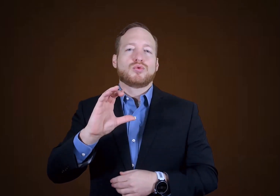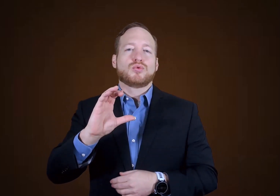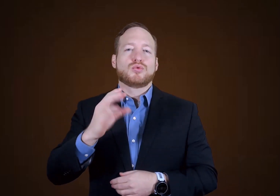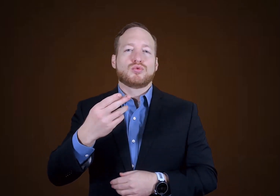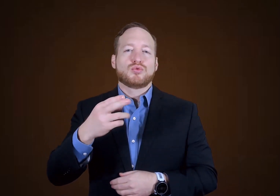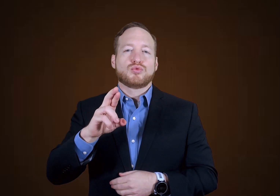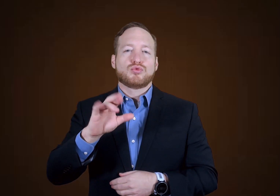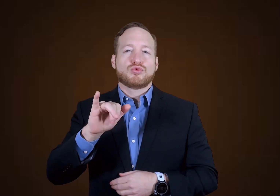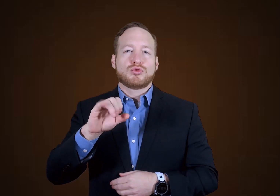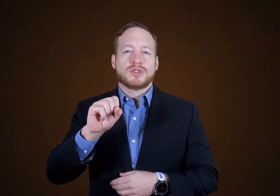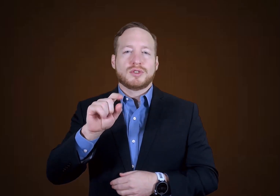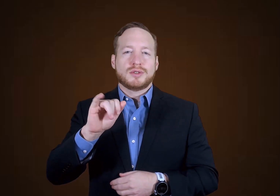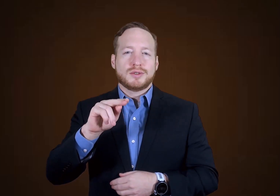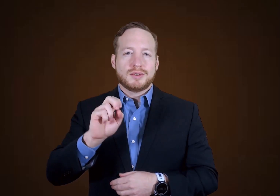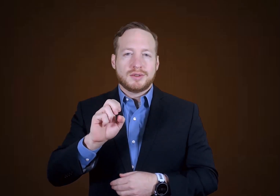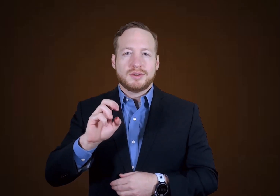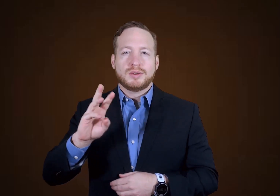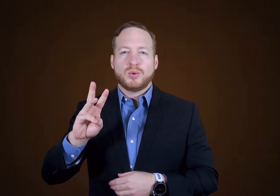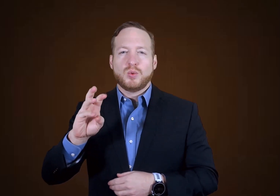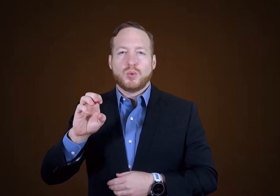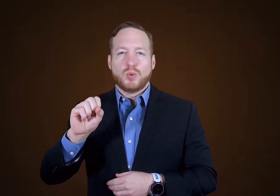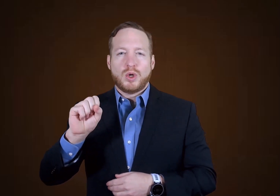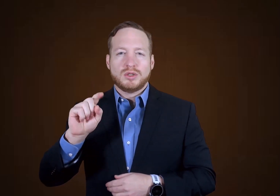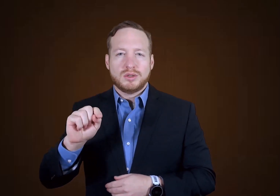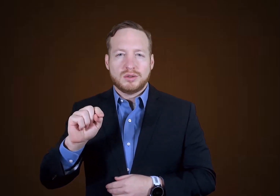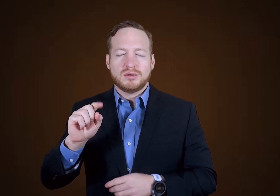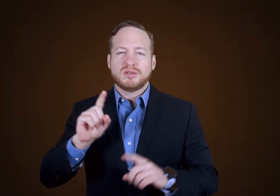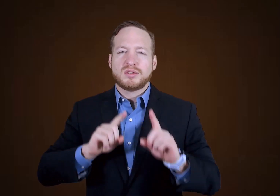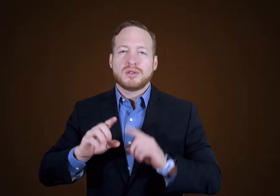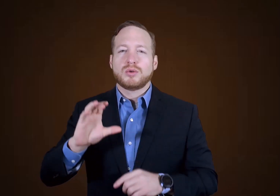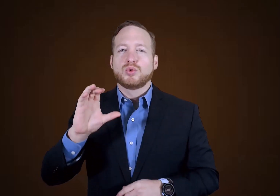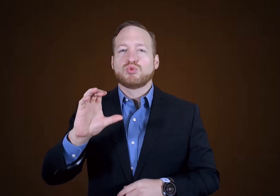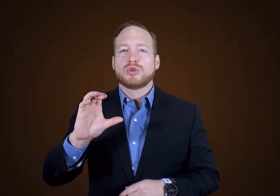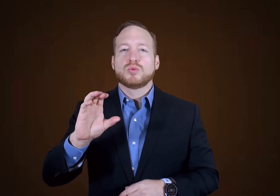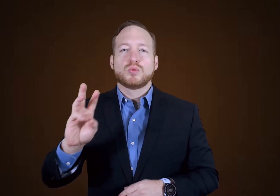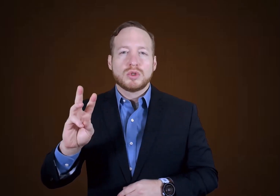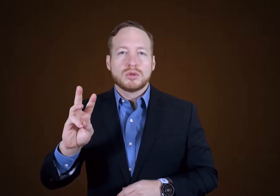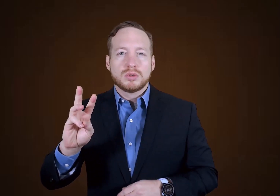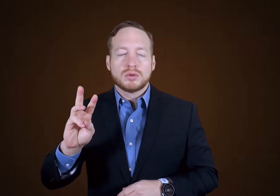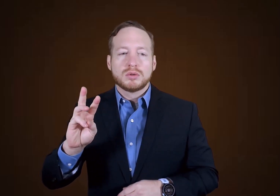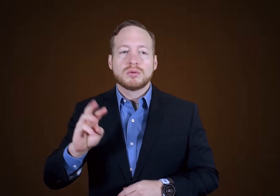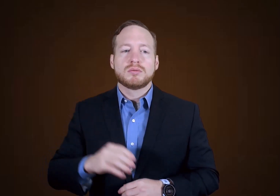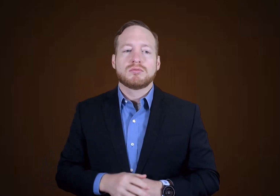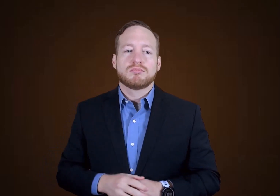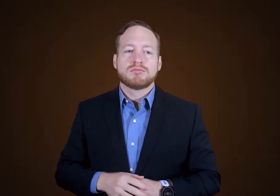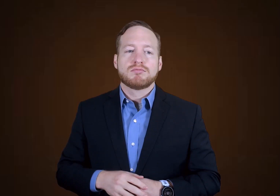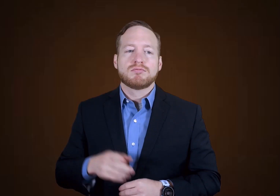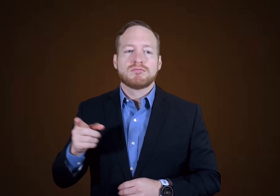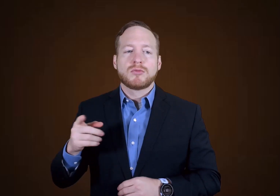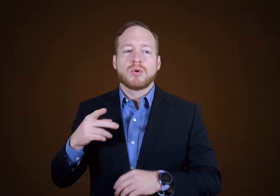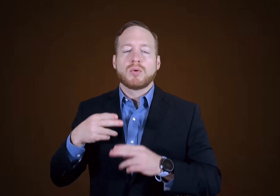the coordinator of that program is Christine West